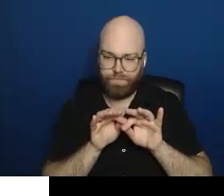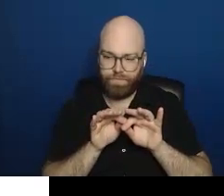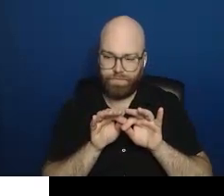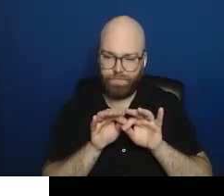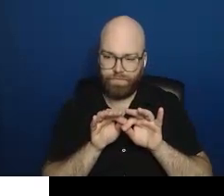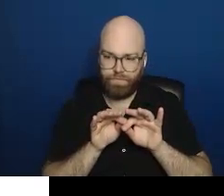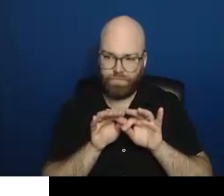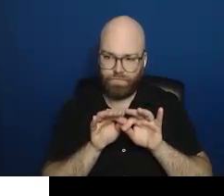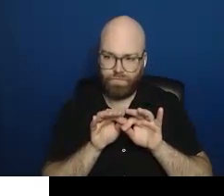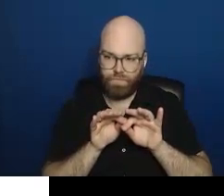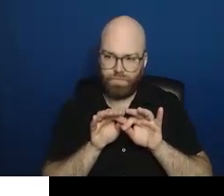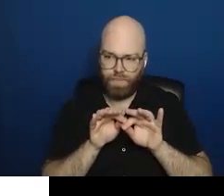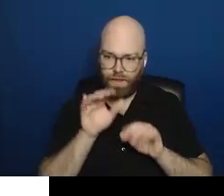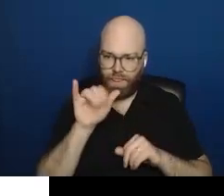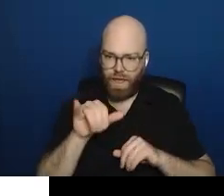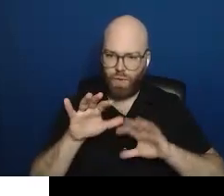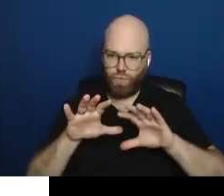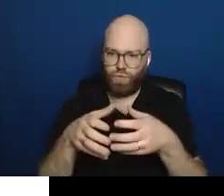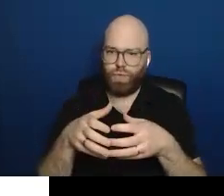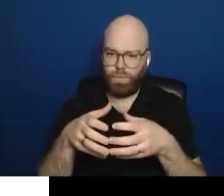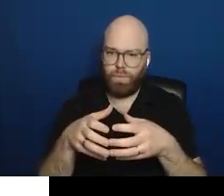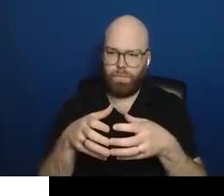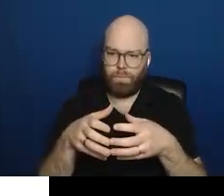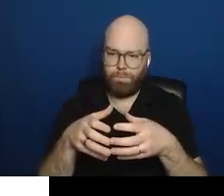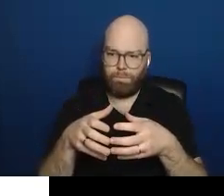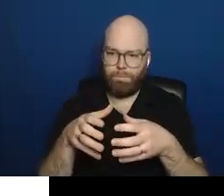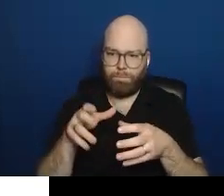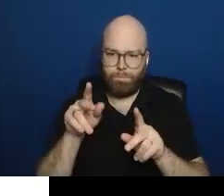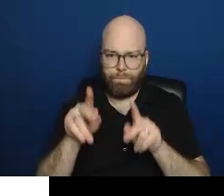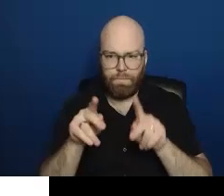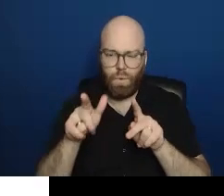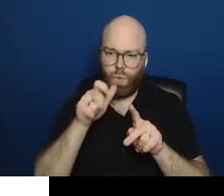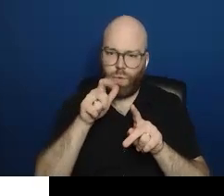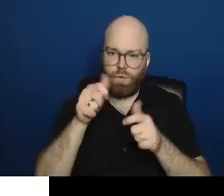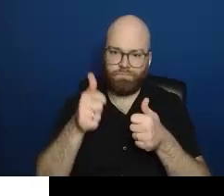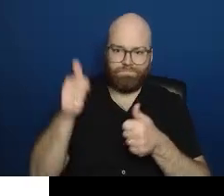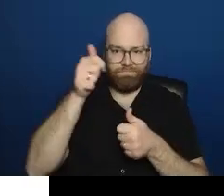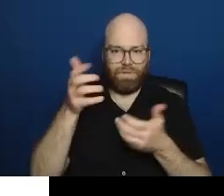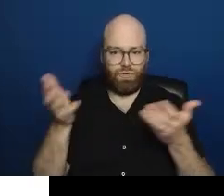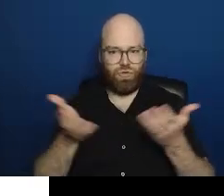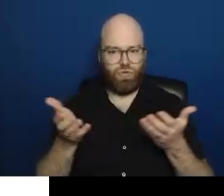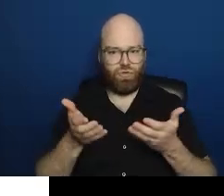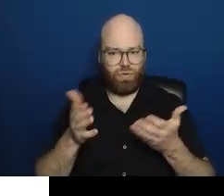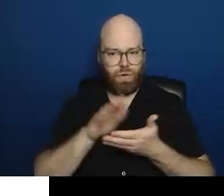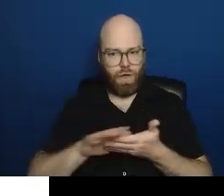group of, those persons in higher position at our colleges make that statement to help our students.